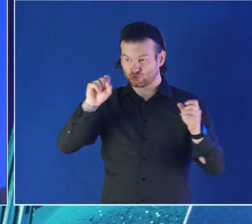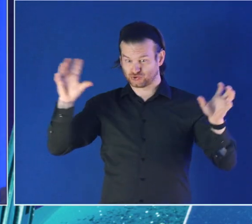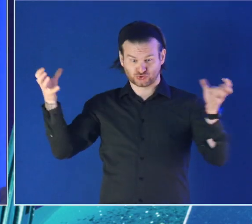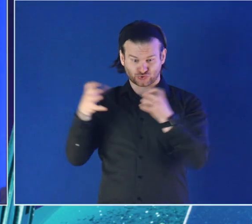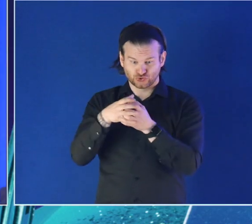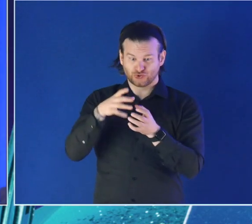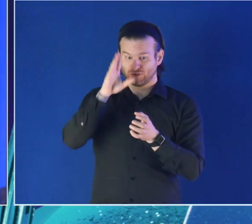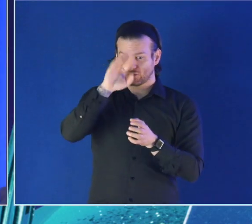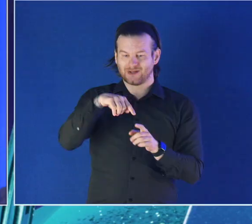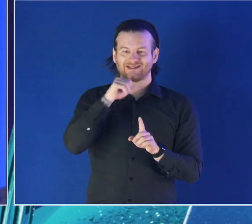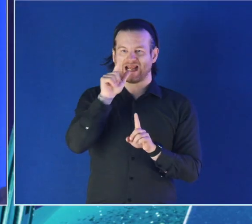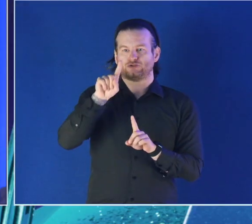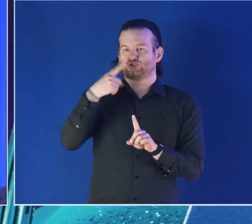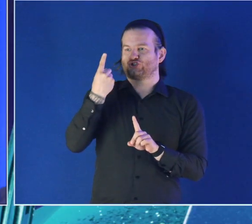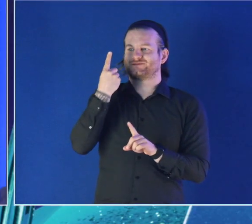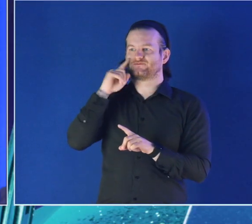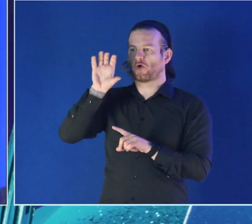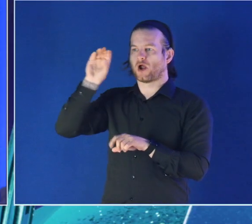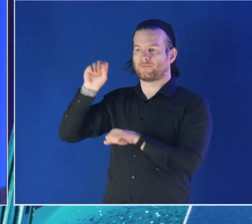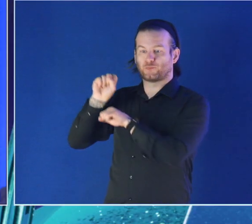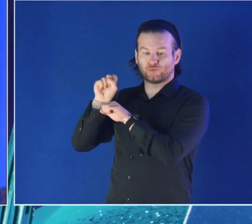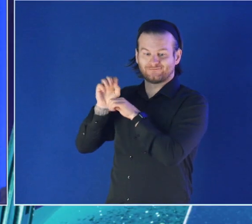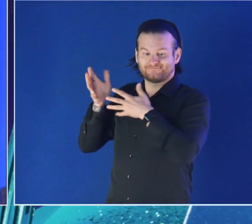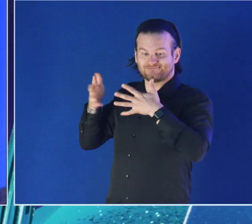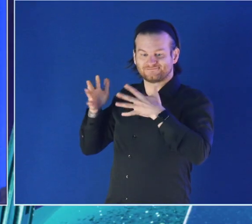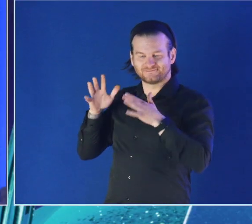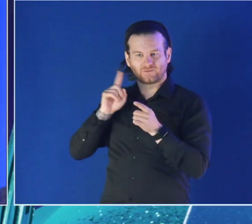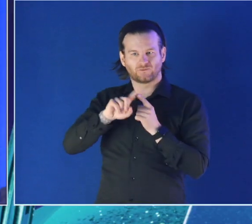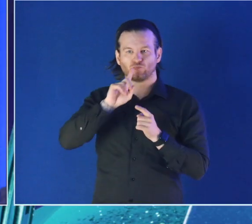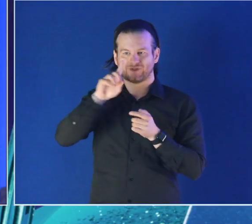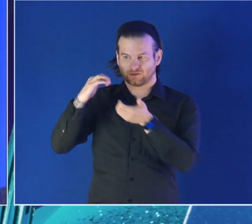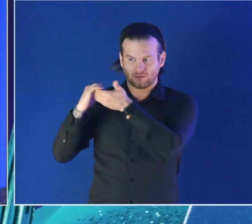community, and impact. And that's what separates, I think,